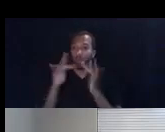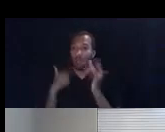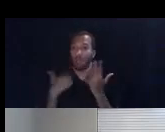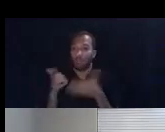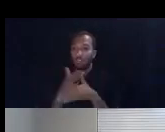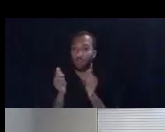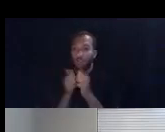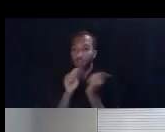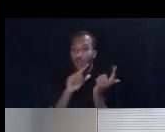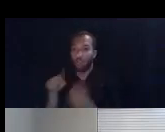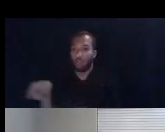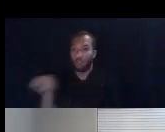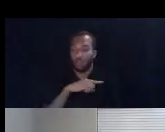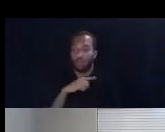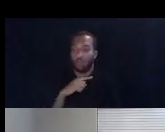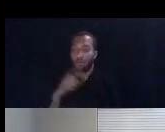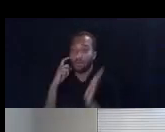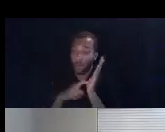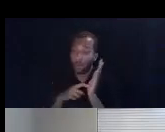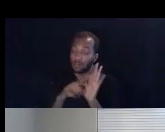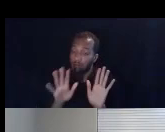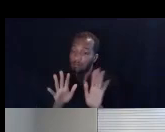And also note that the work of the community engagement team